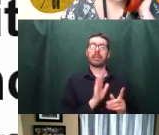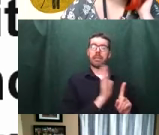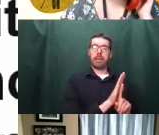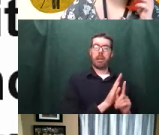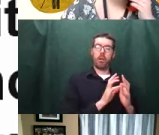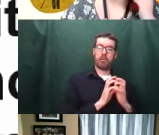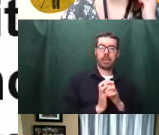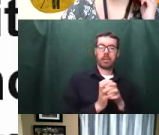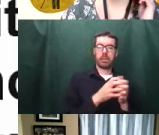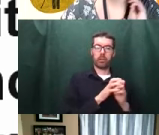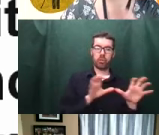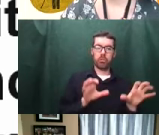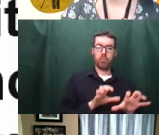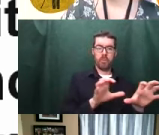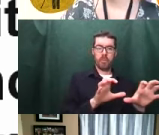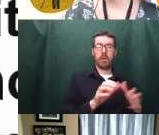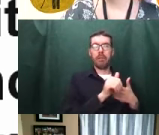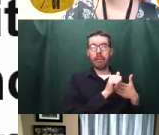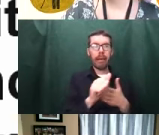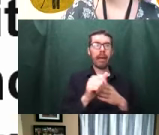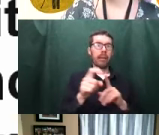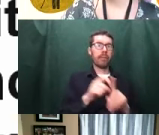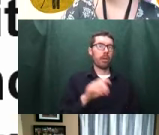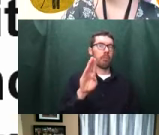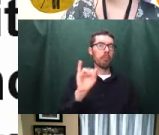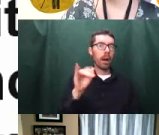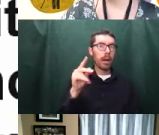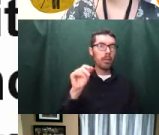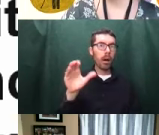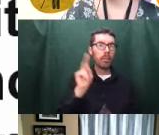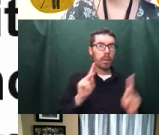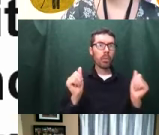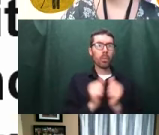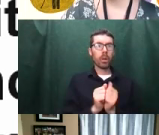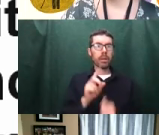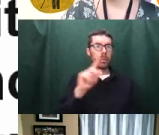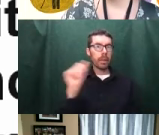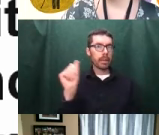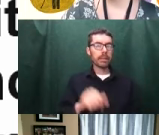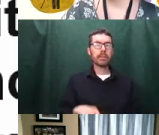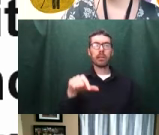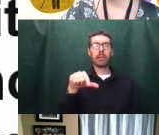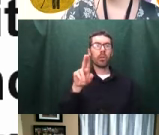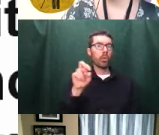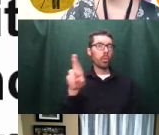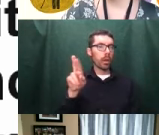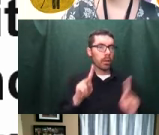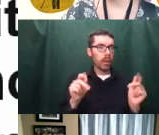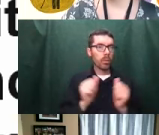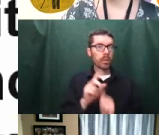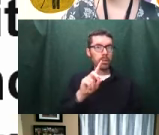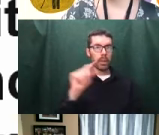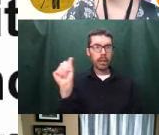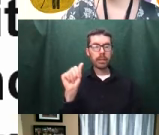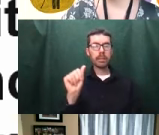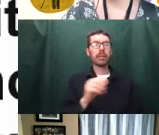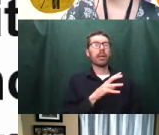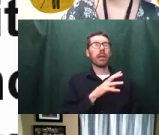BIPOC, people with disabilities, queer people with disabilities and economically disadvantaged